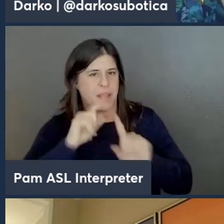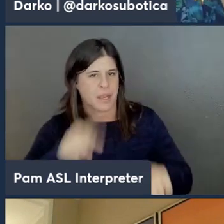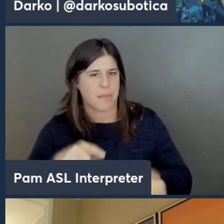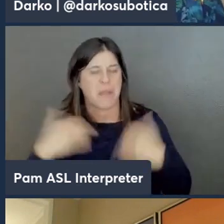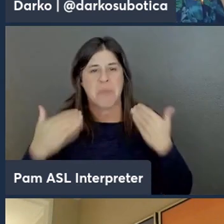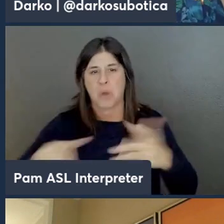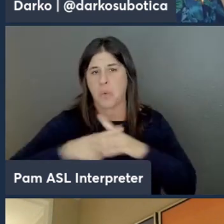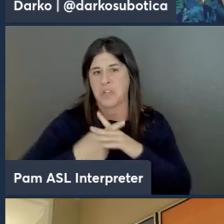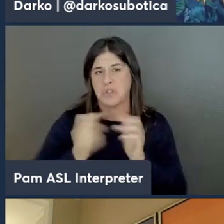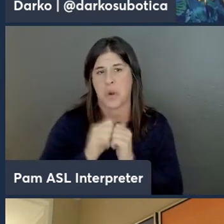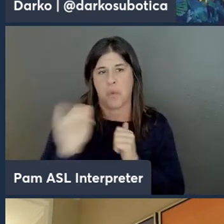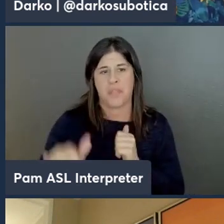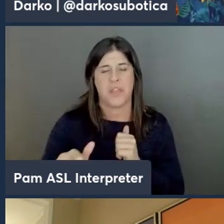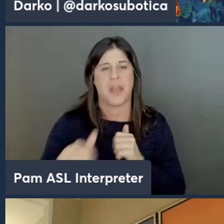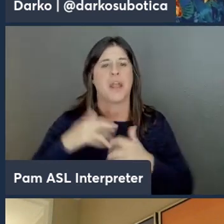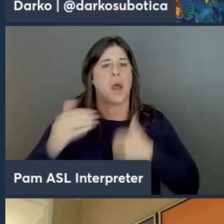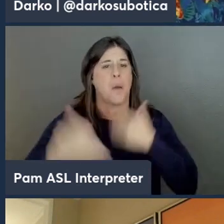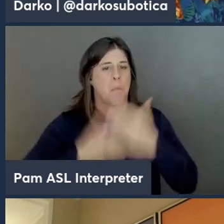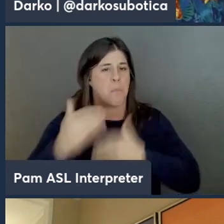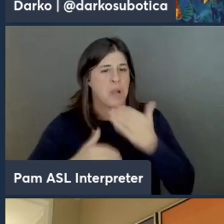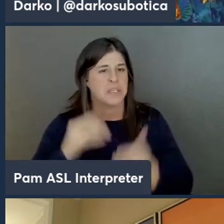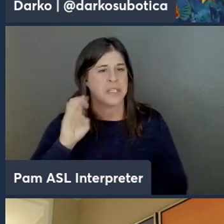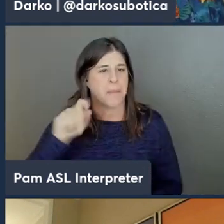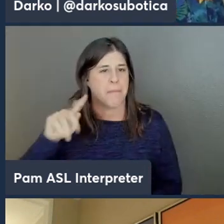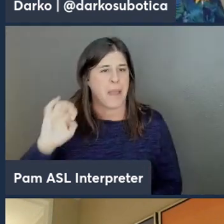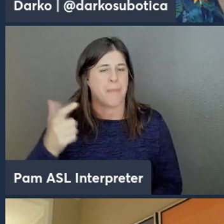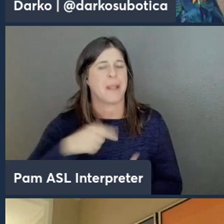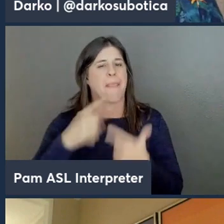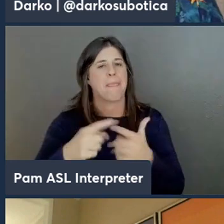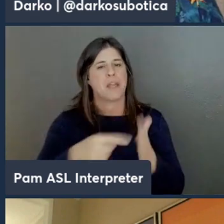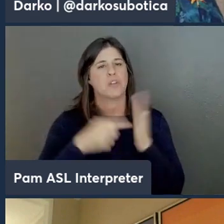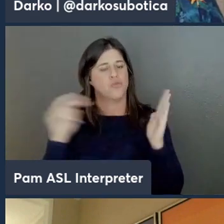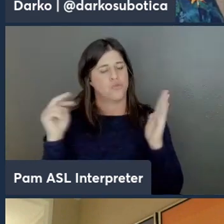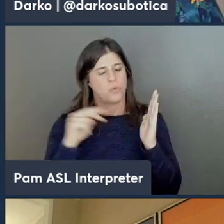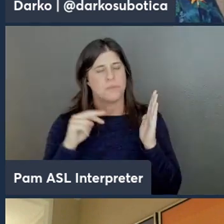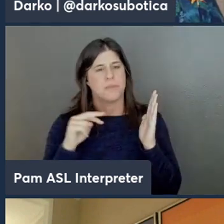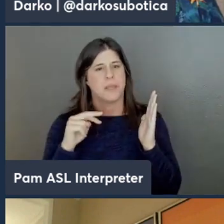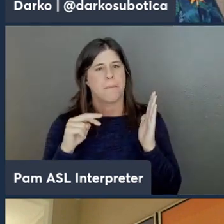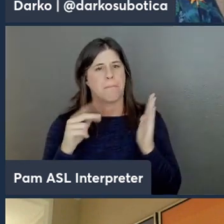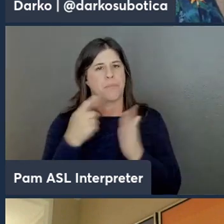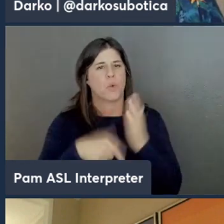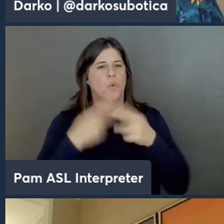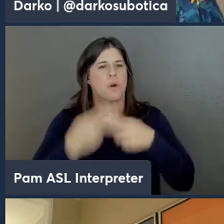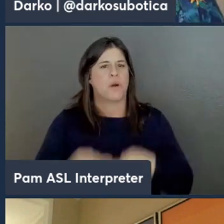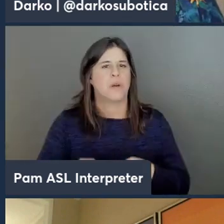to process and mapping the role. And it shows me what we call, fmrl message,